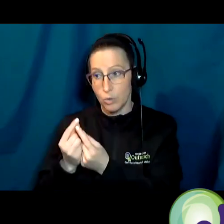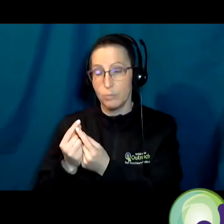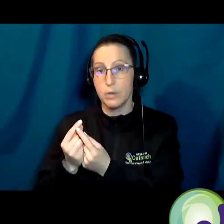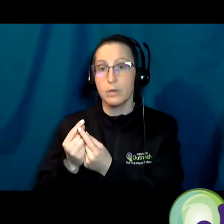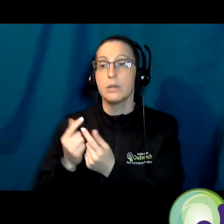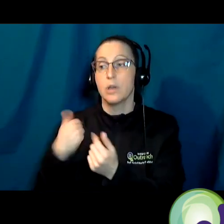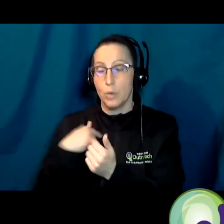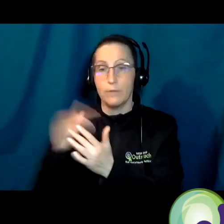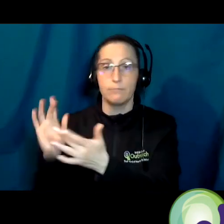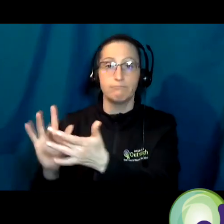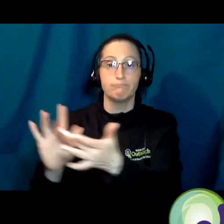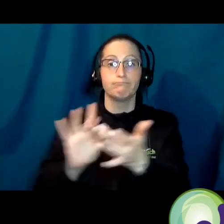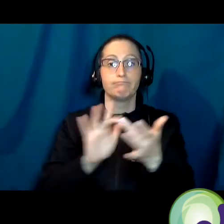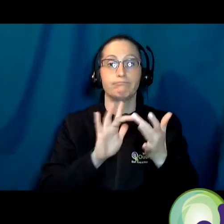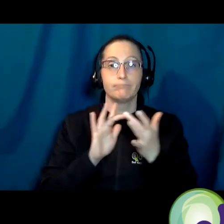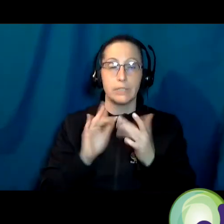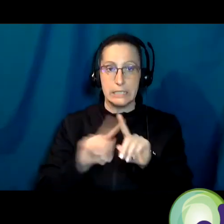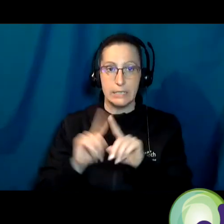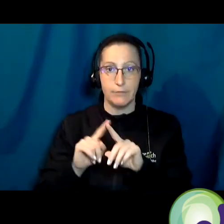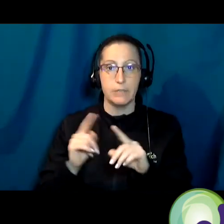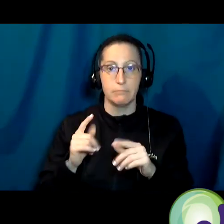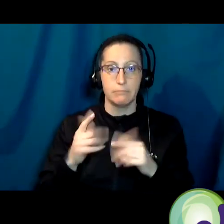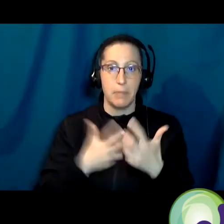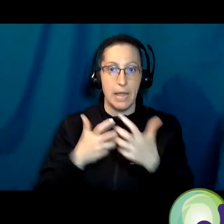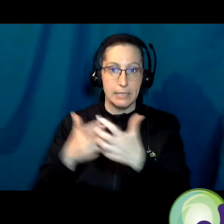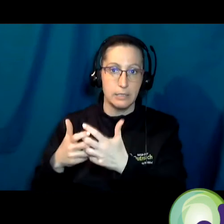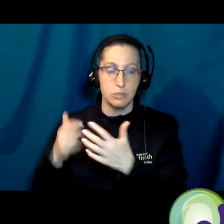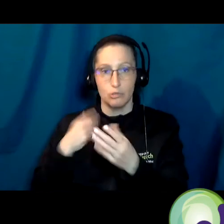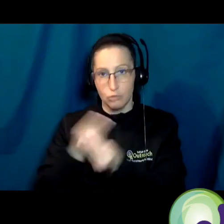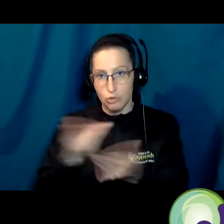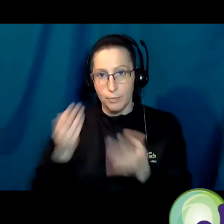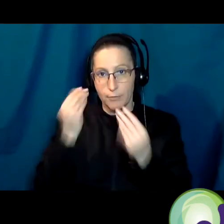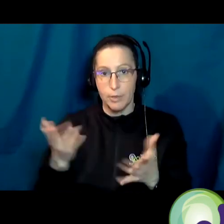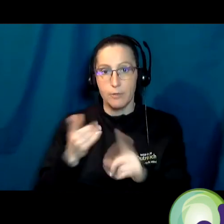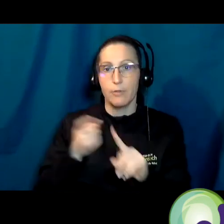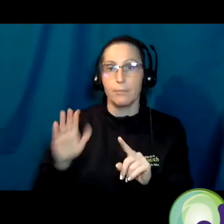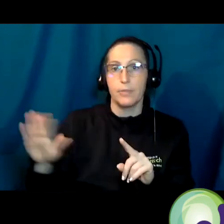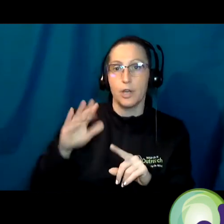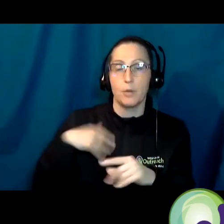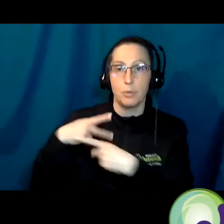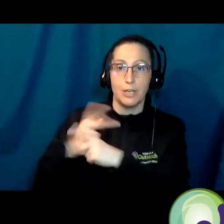at plants to be able to distribute information to them from their production leader. And so